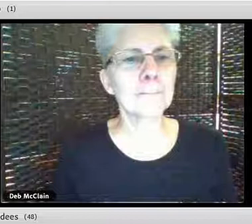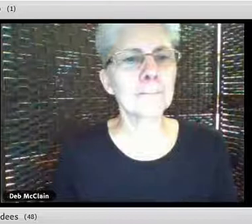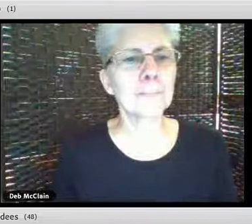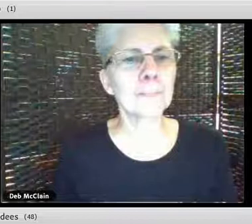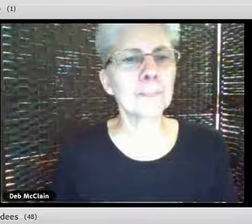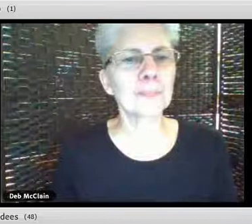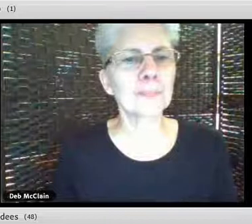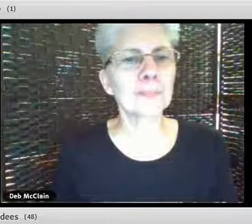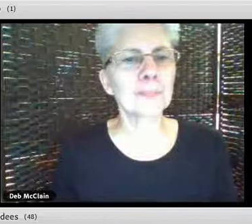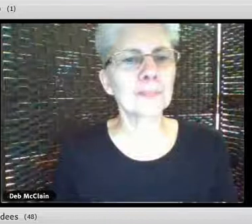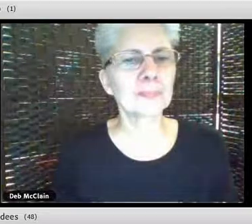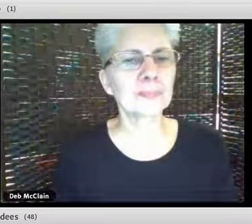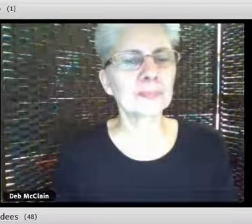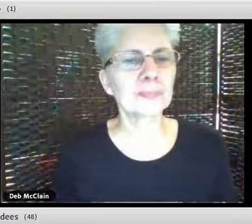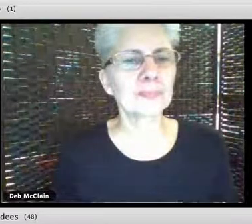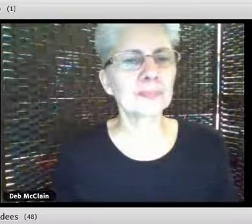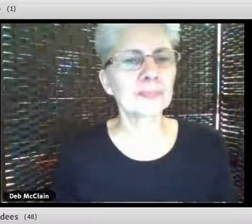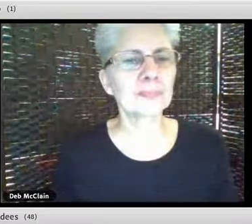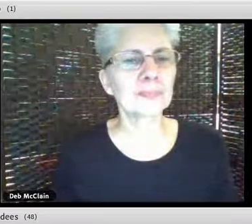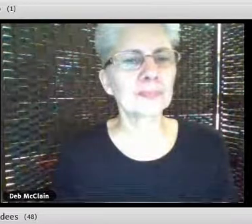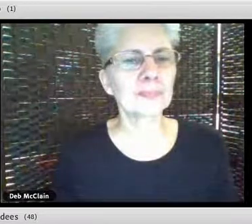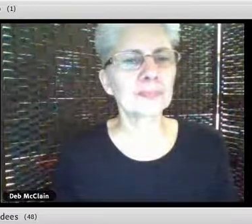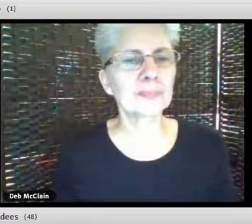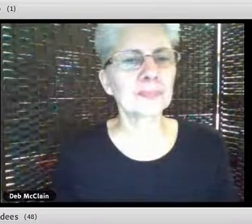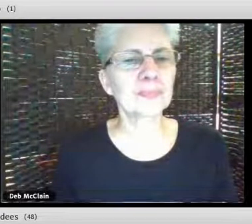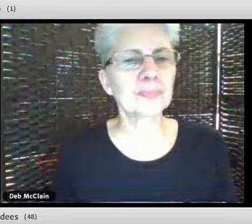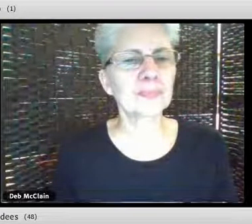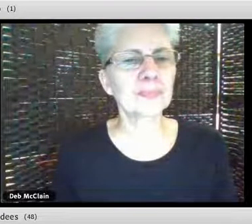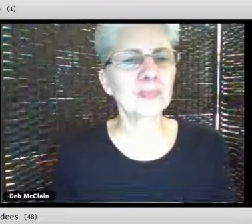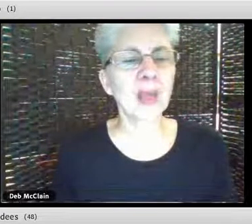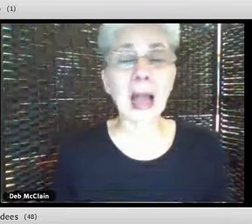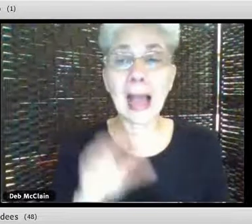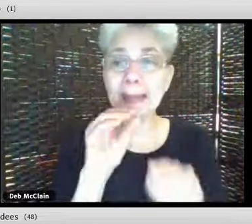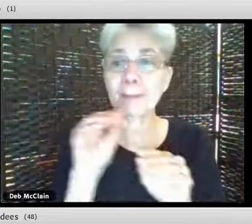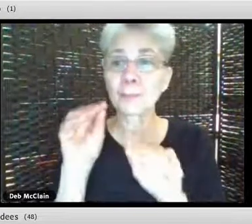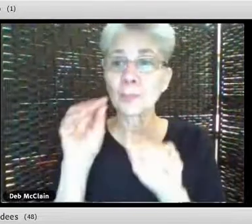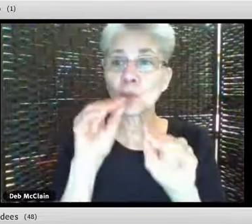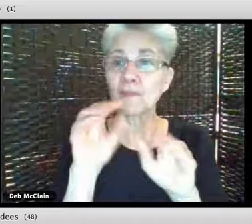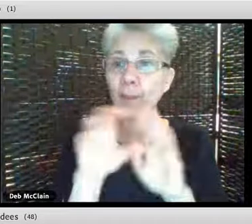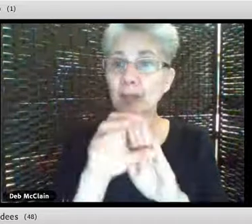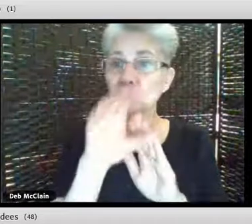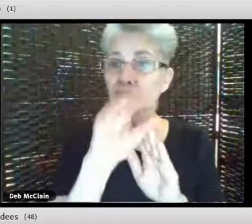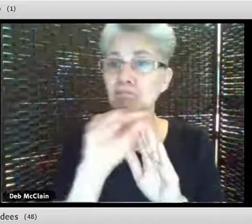I'm not doing too good here today, but when I did it earlier -- Let me see in-line. There we go.